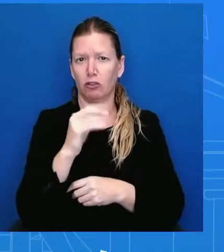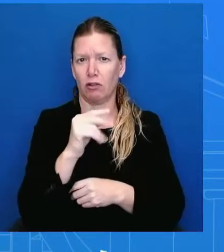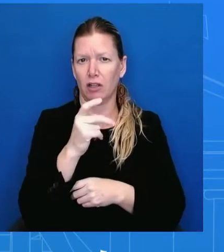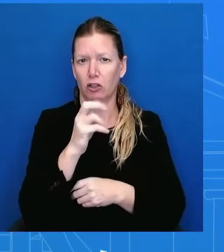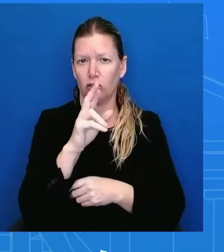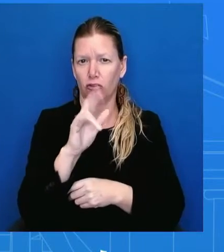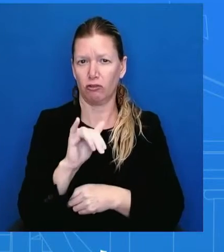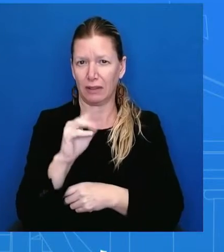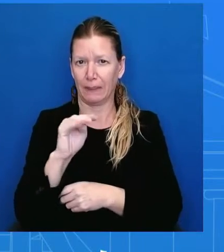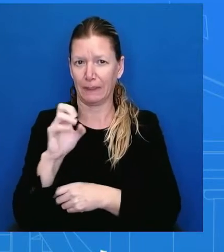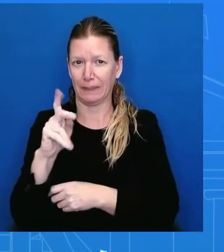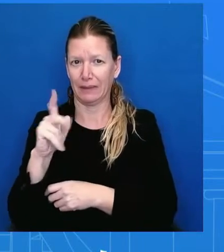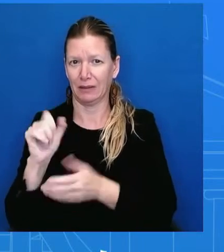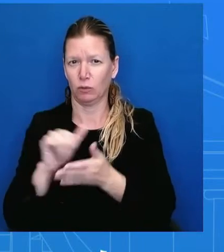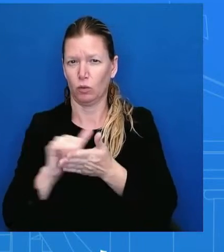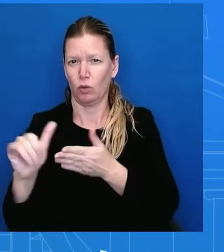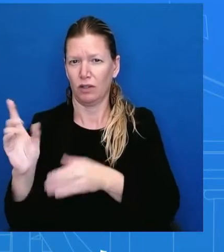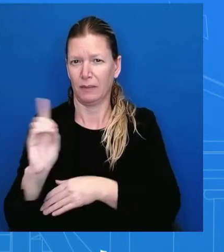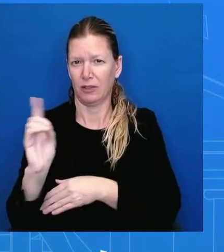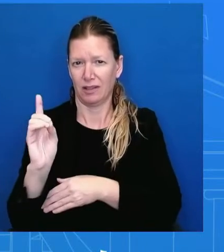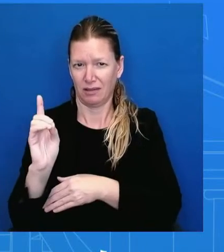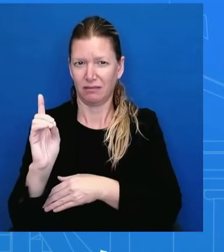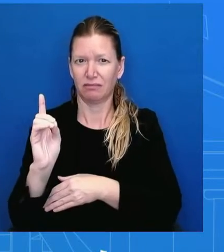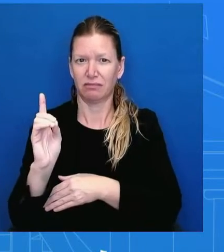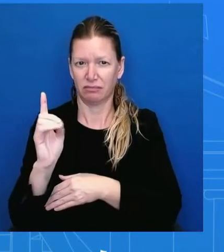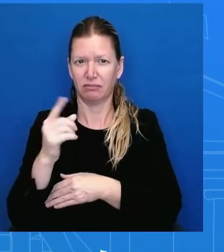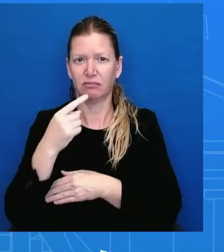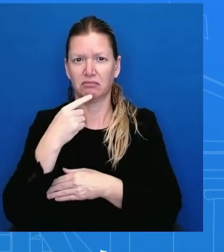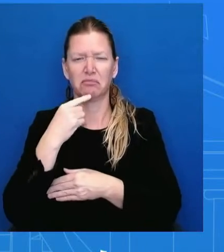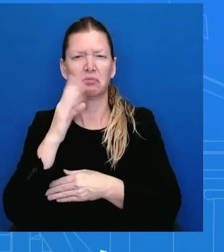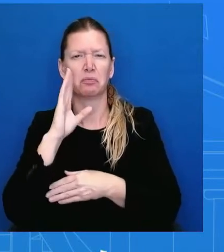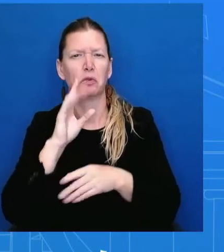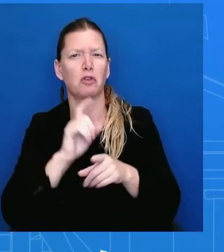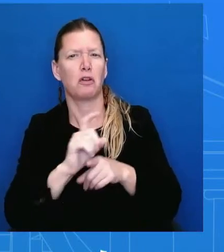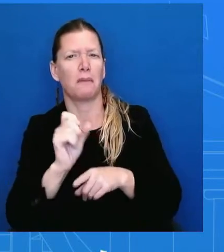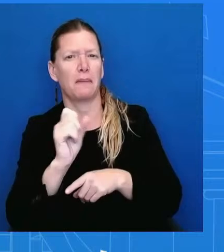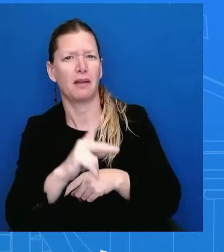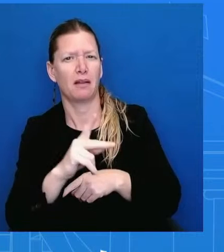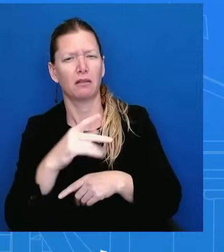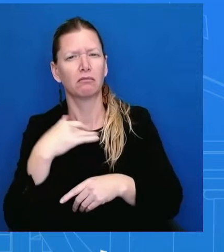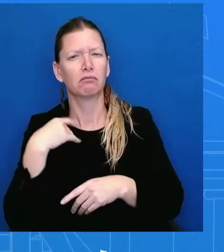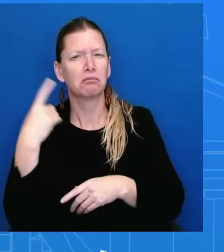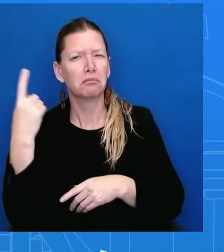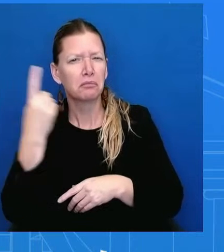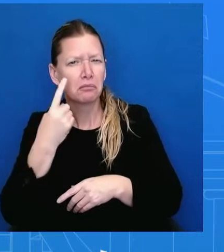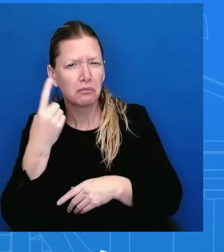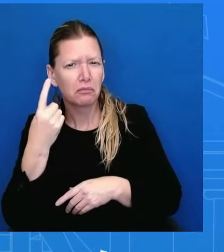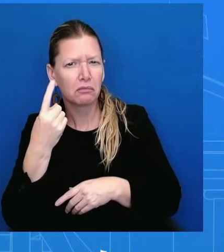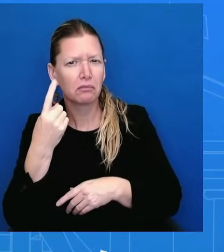what the White House told Democrats to tell reporters about the president's age and acuity? Ms. Jean-Pierre: I think the Dem- -- Democrats spoke for themselves.